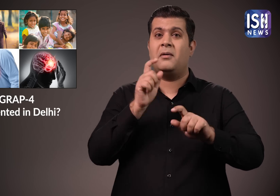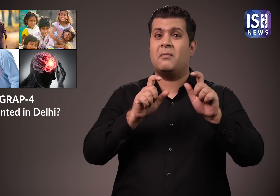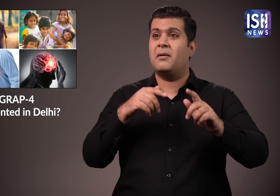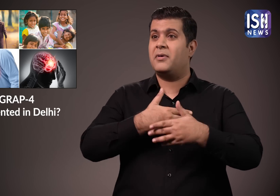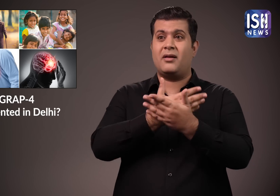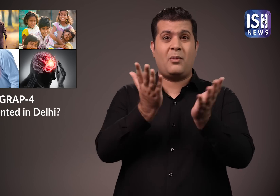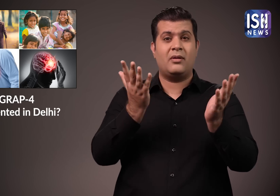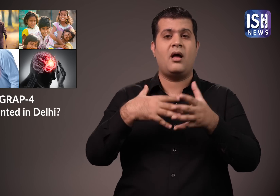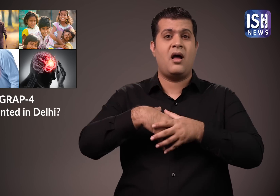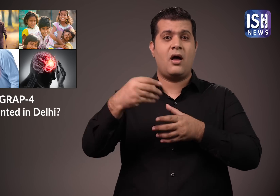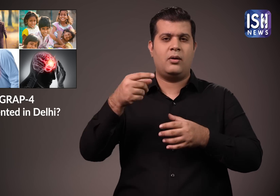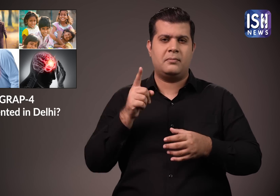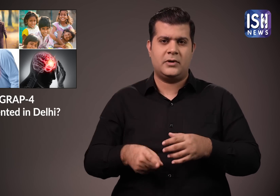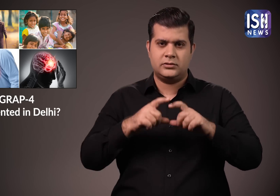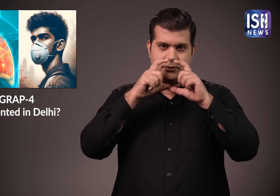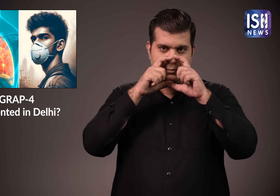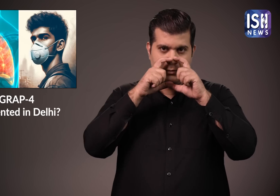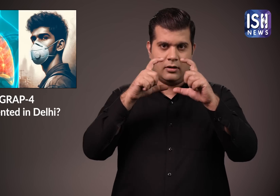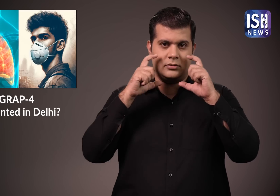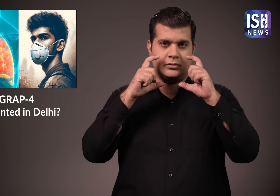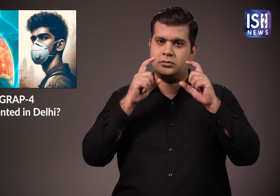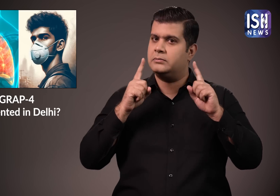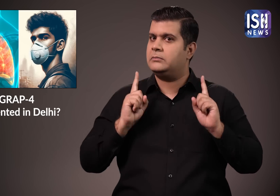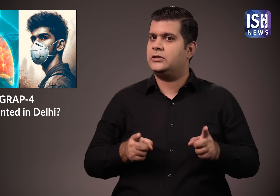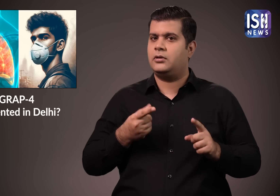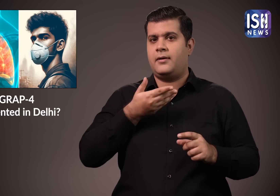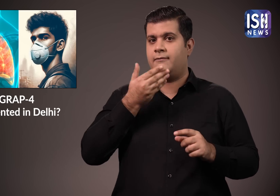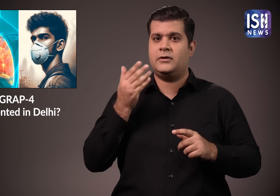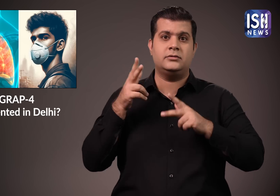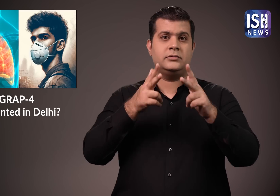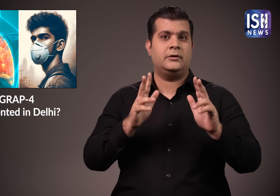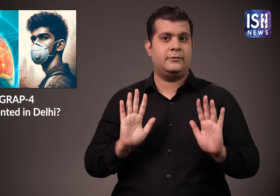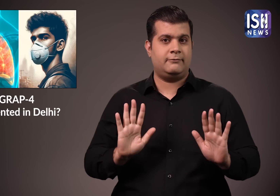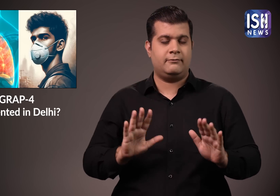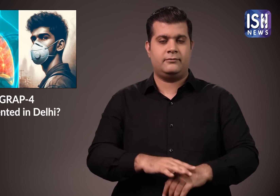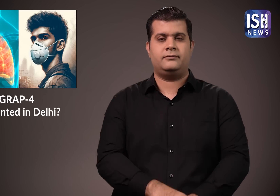Moreover, people traveling have been asked to wear masks.